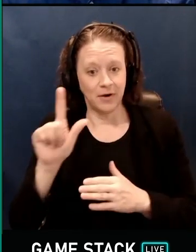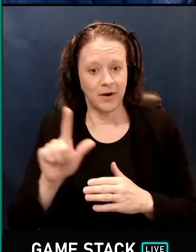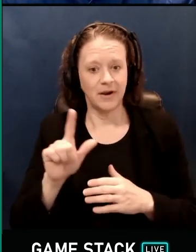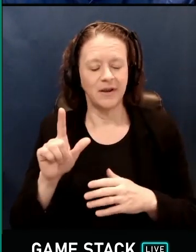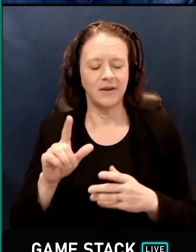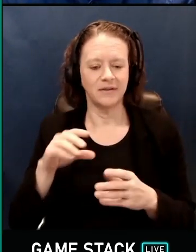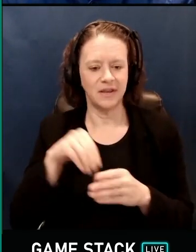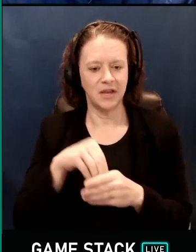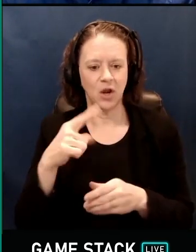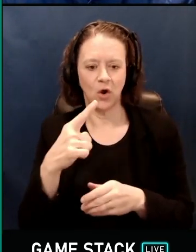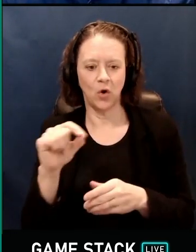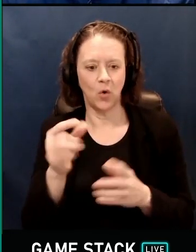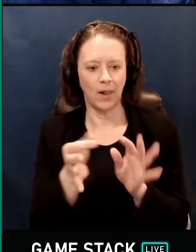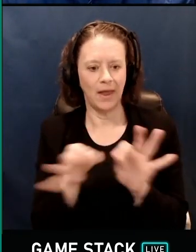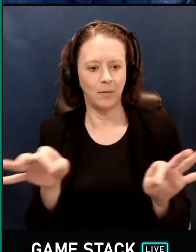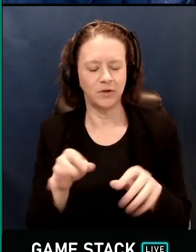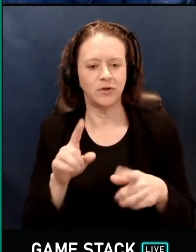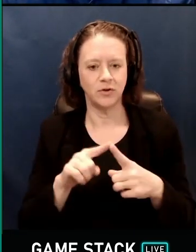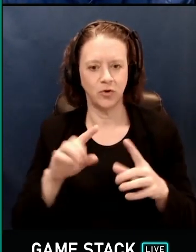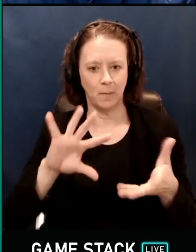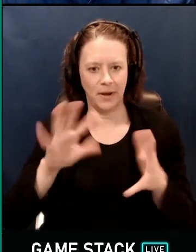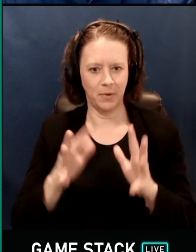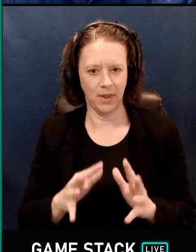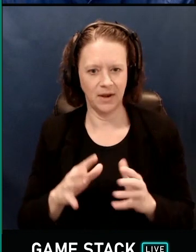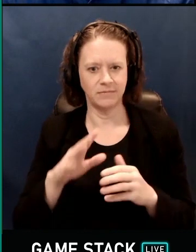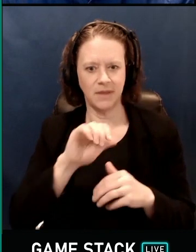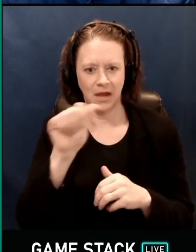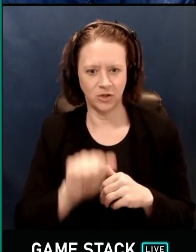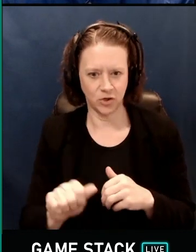Azure and Microsoft Graph Resources. At my company